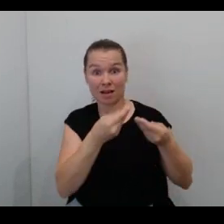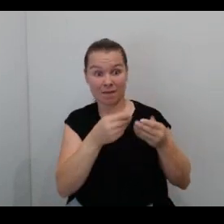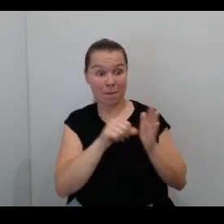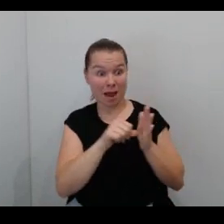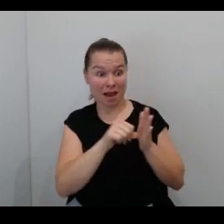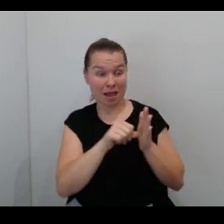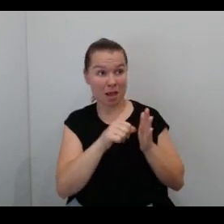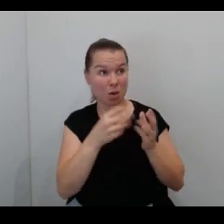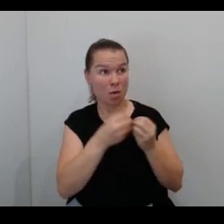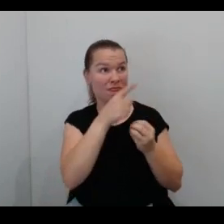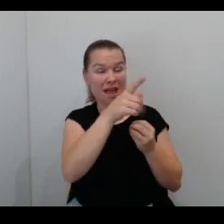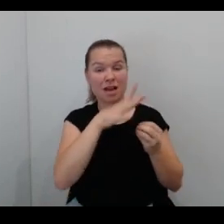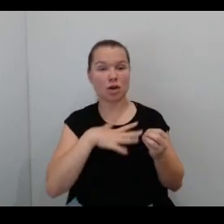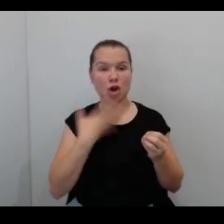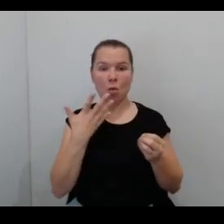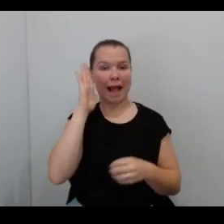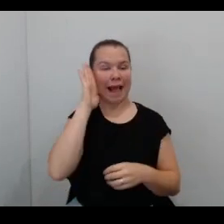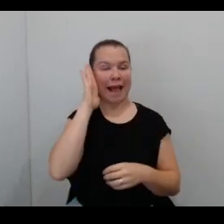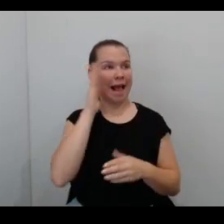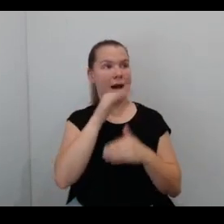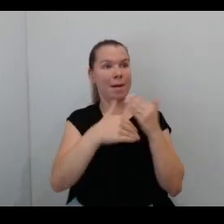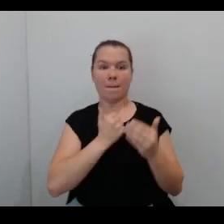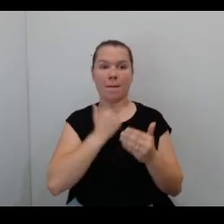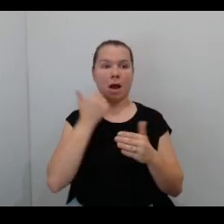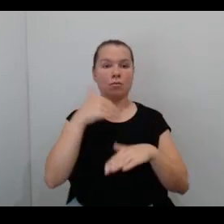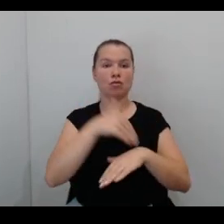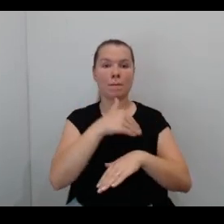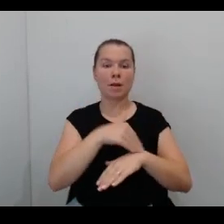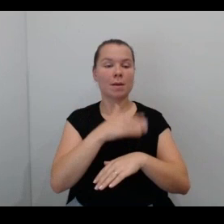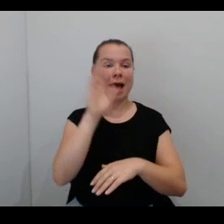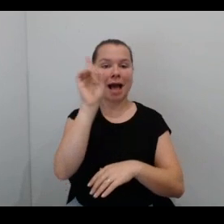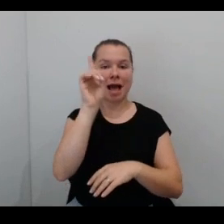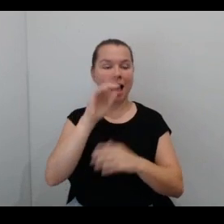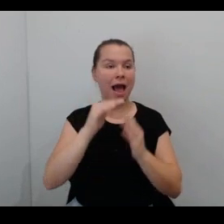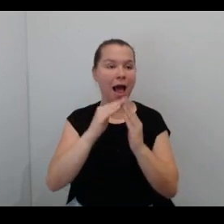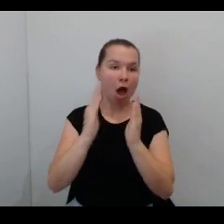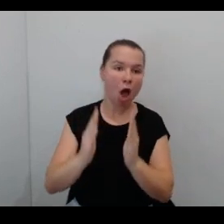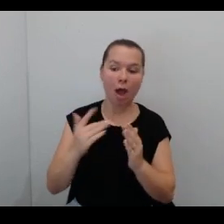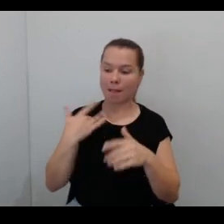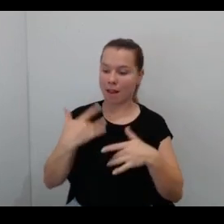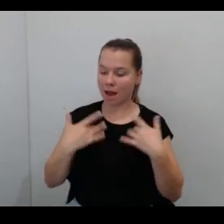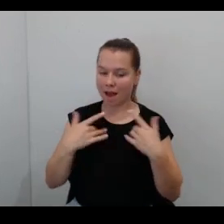internal dispute resolution process and they either don't give you a response or they don't